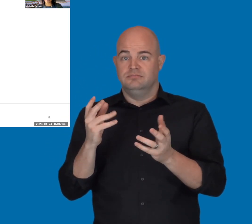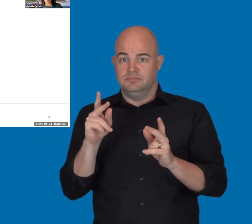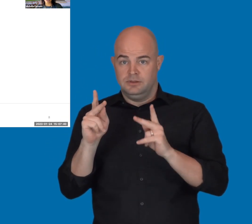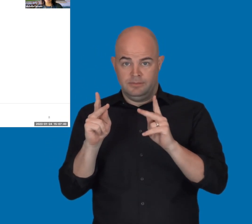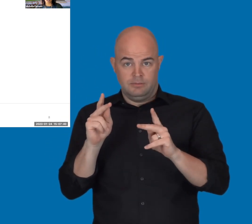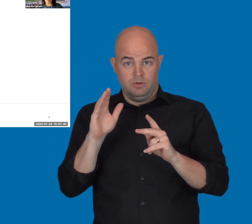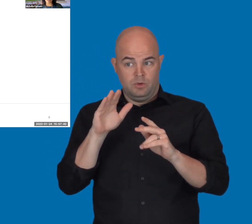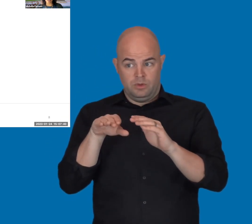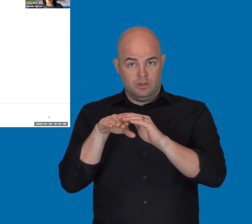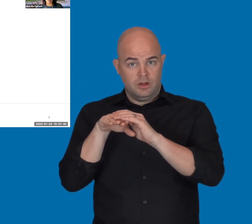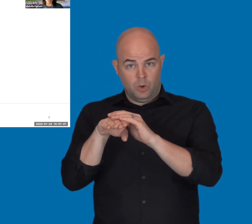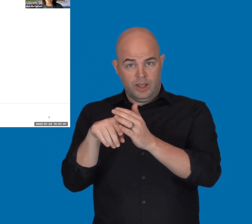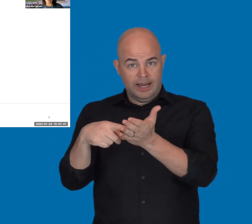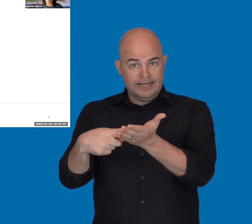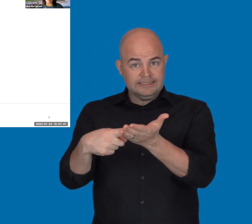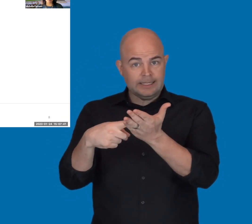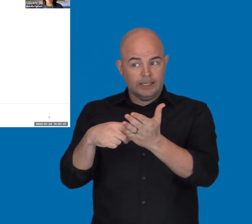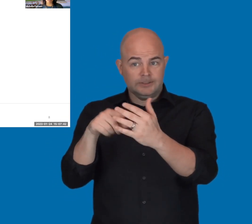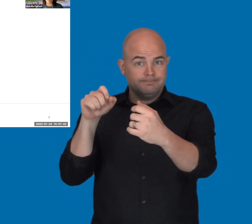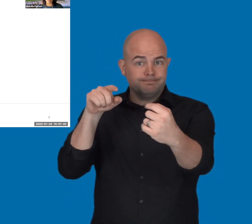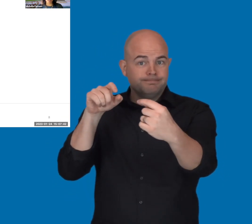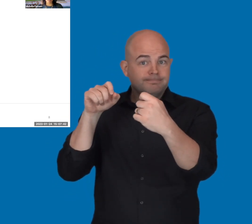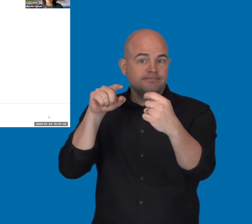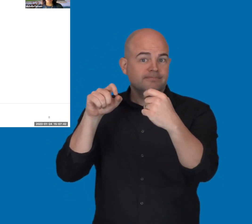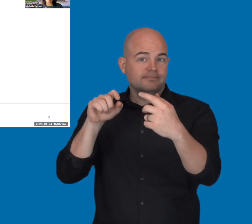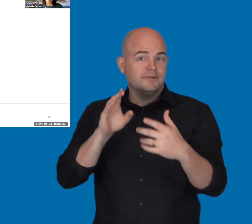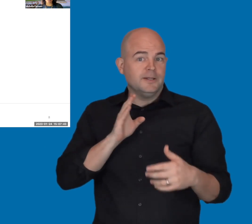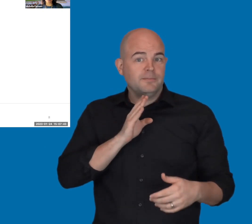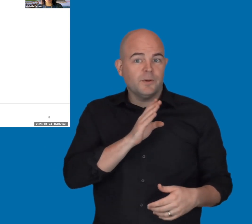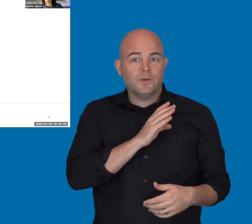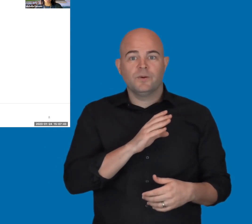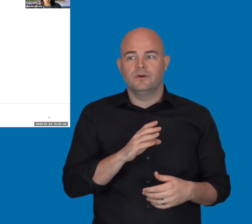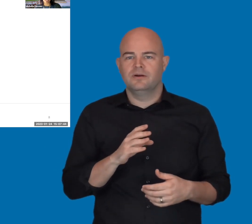So, we had some, mostly all online